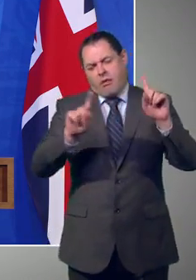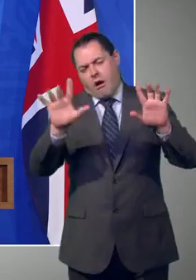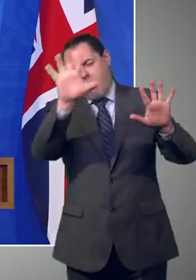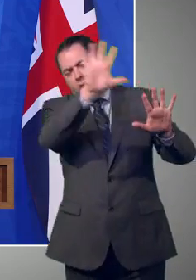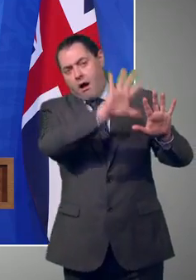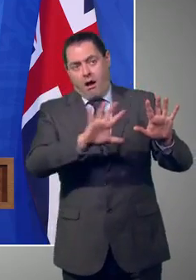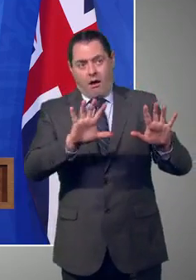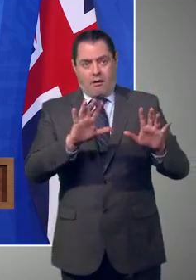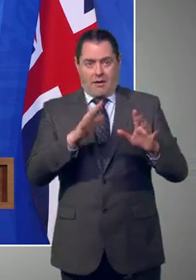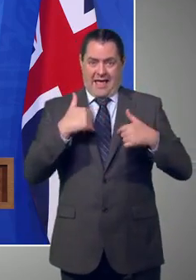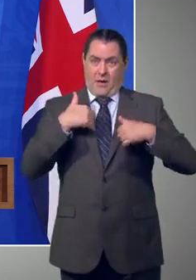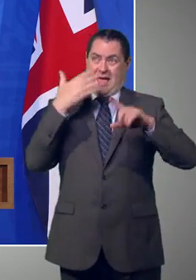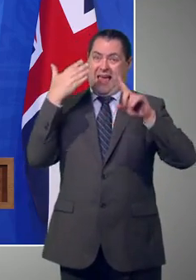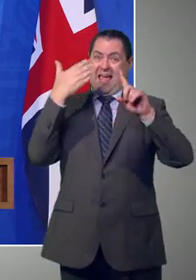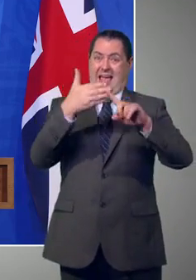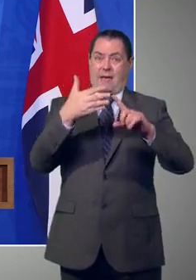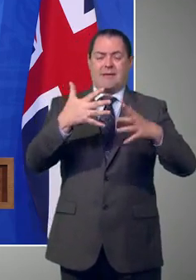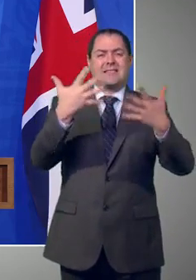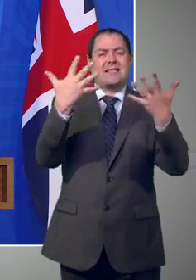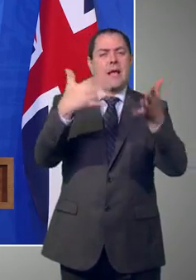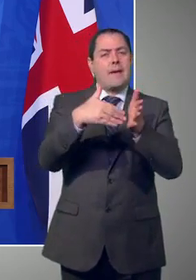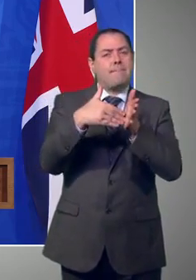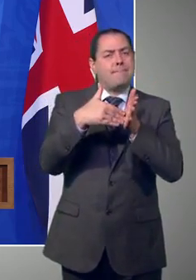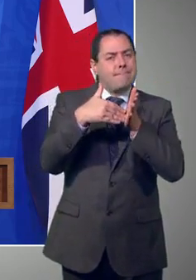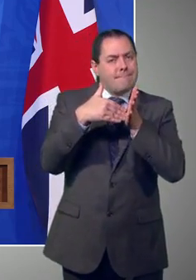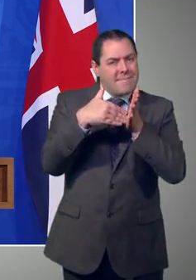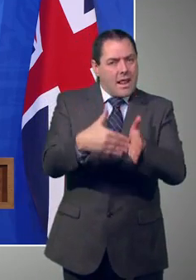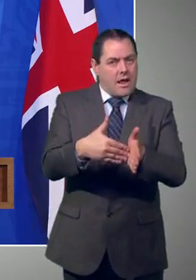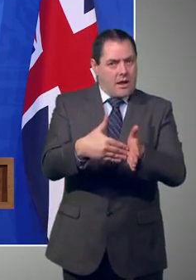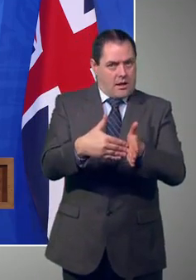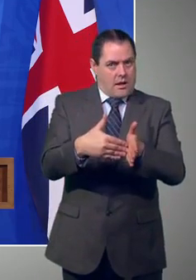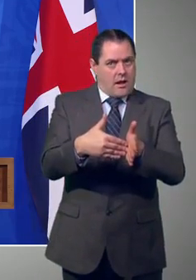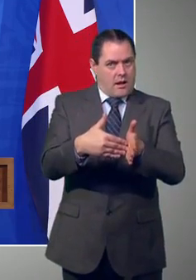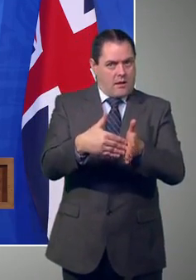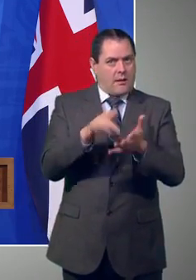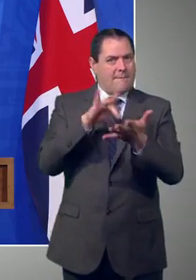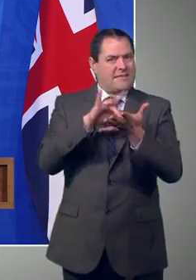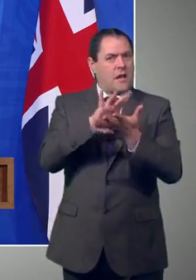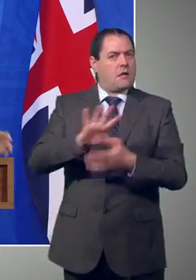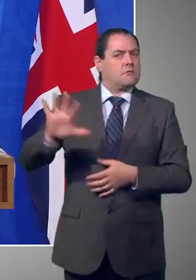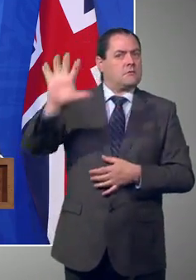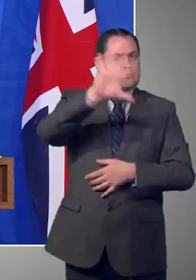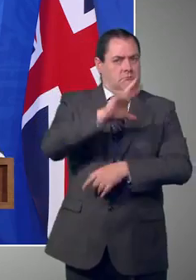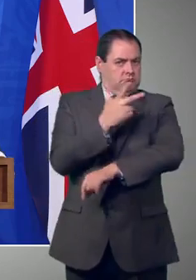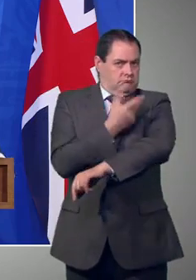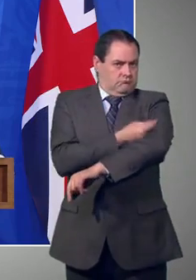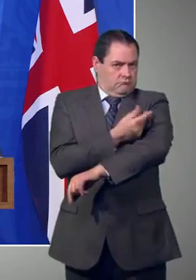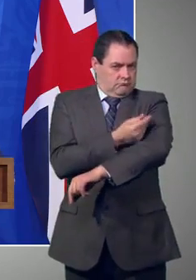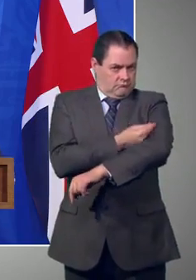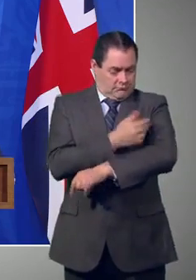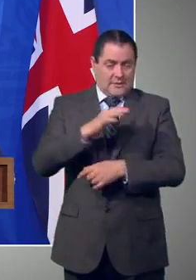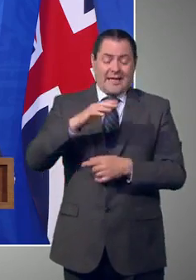have today hit the milestone of 10 million vaccines being delivered across the Midlands